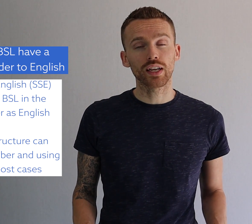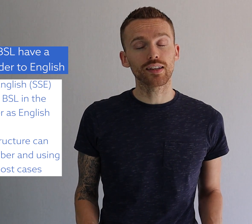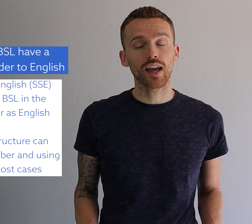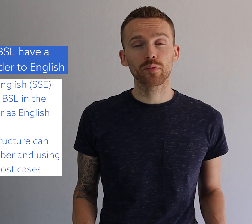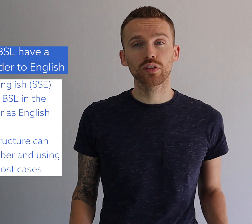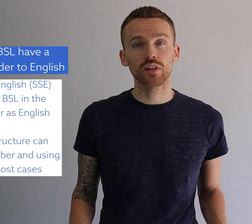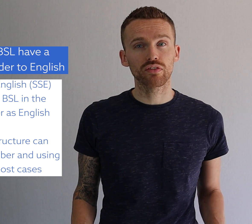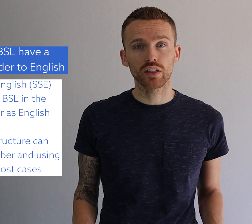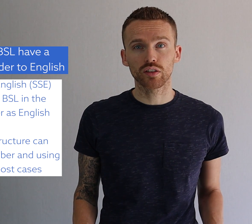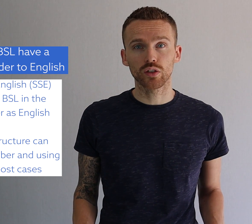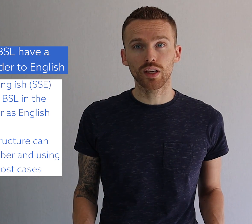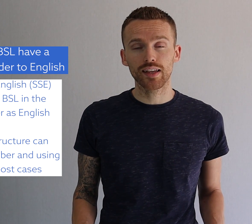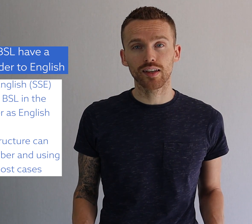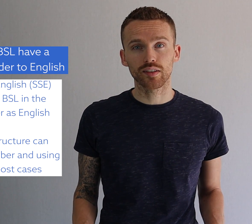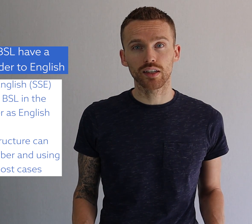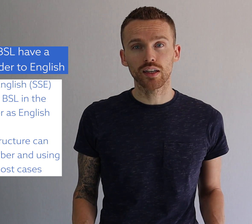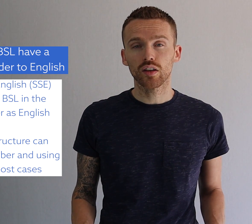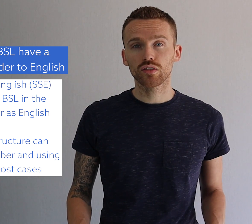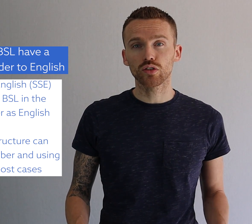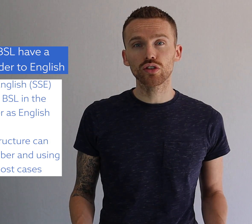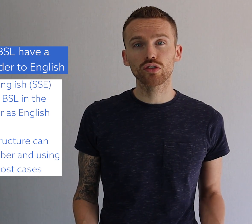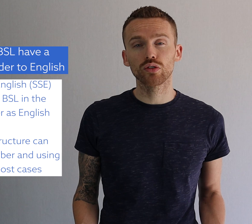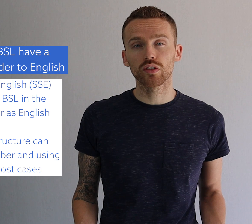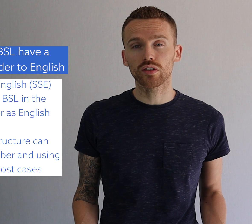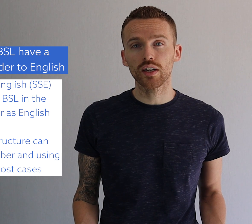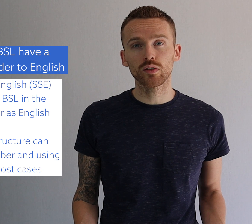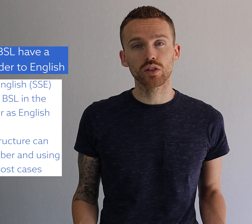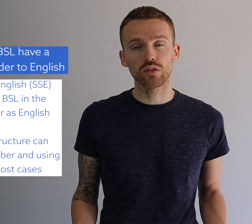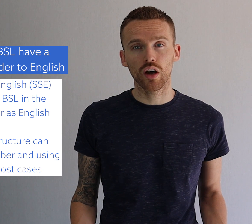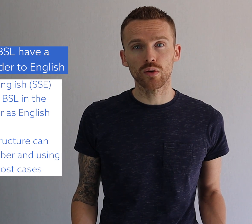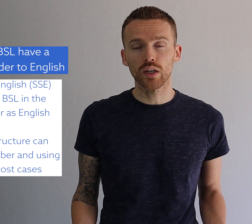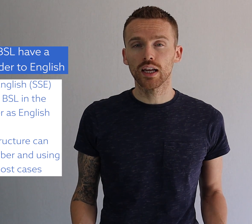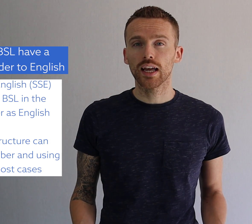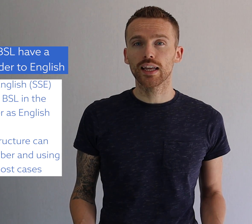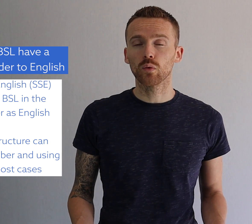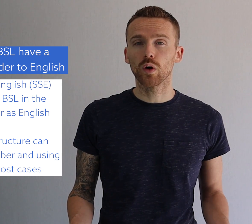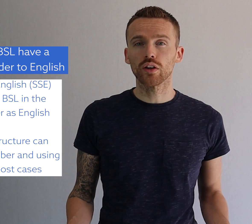worry, it's absolutely fine to use SSE so just use the signs which you know in the word